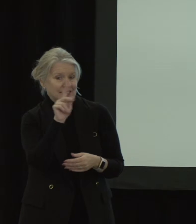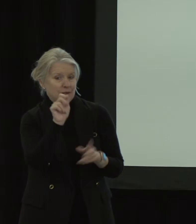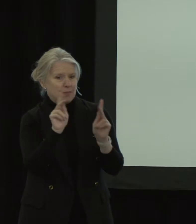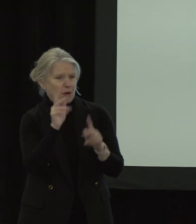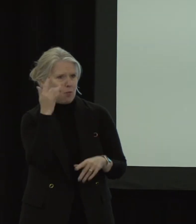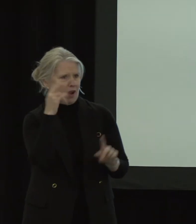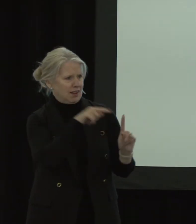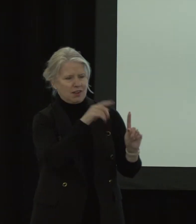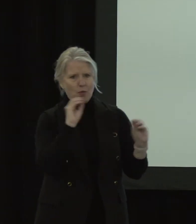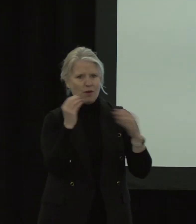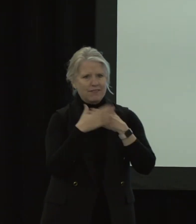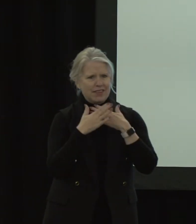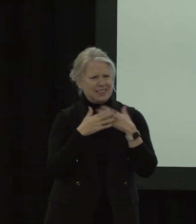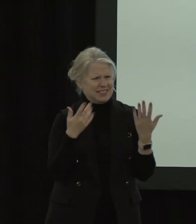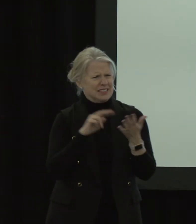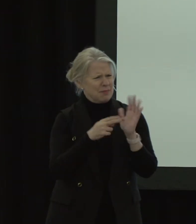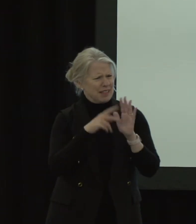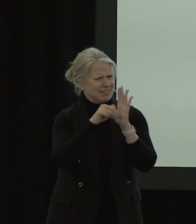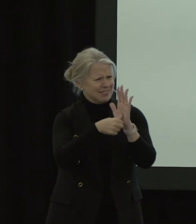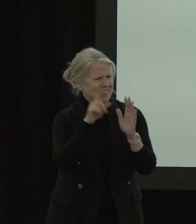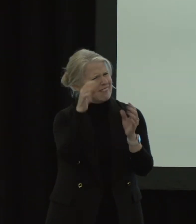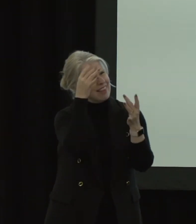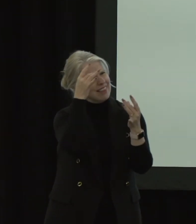that there are a lot of employers that don't even want us darkening their doors.